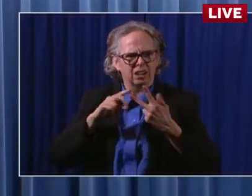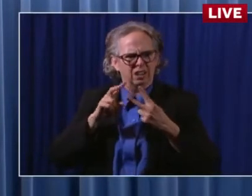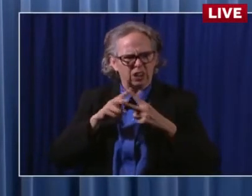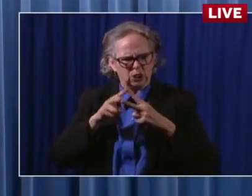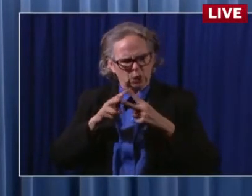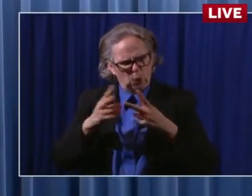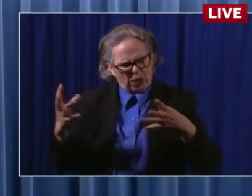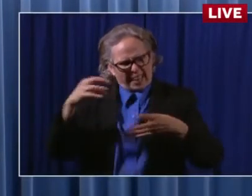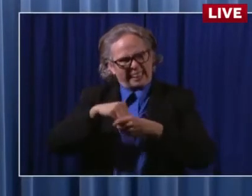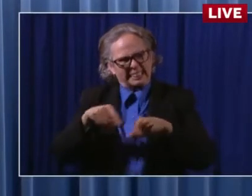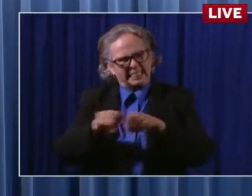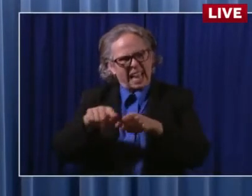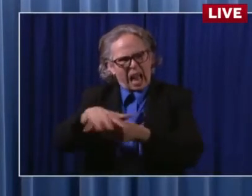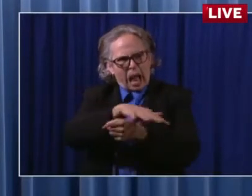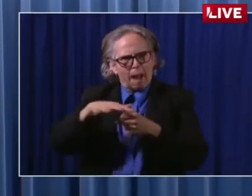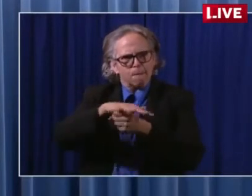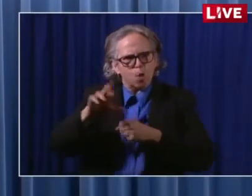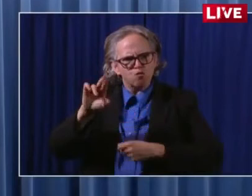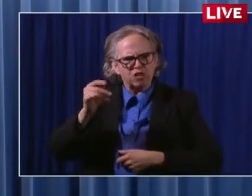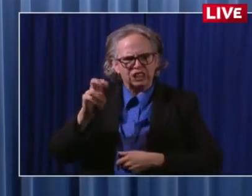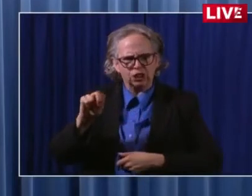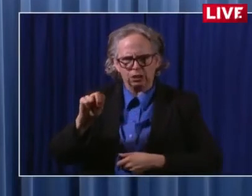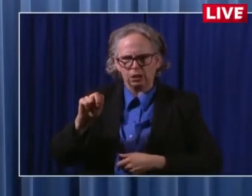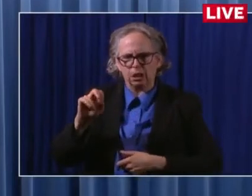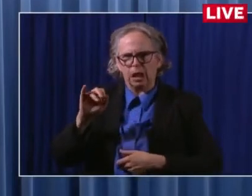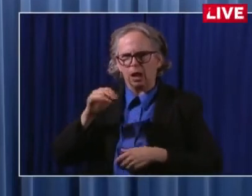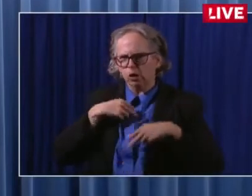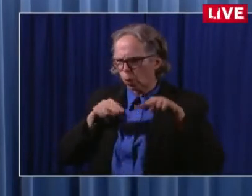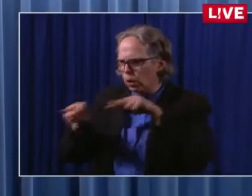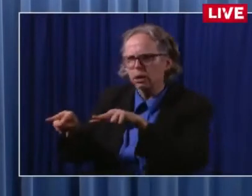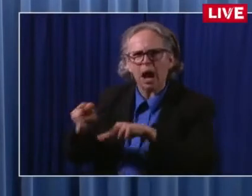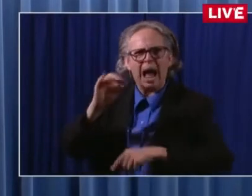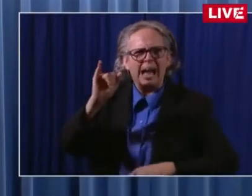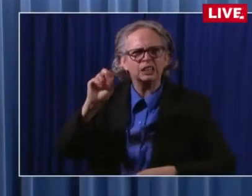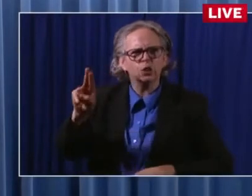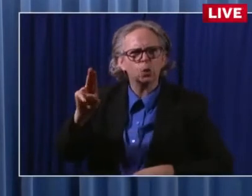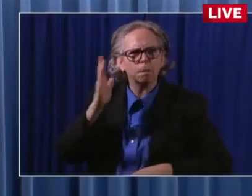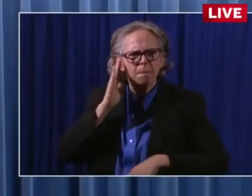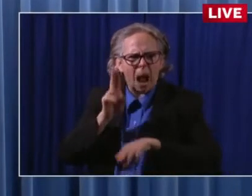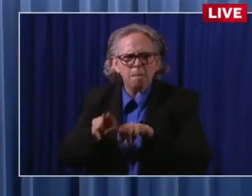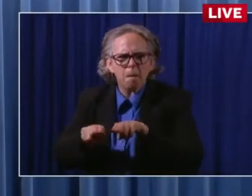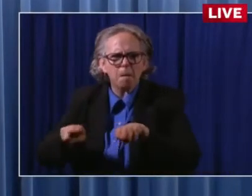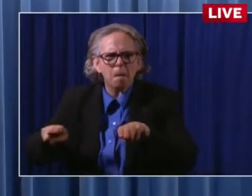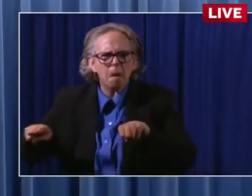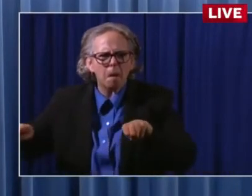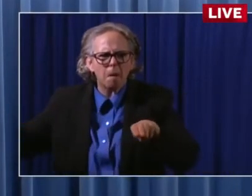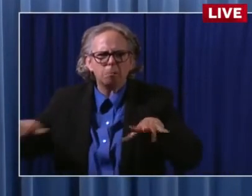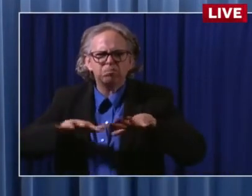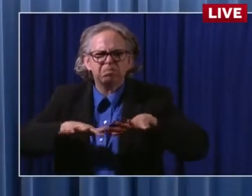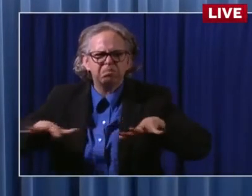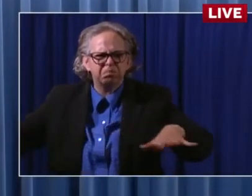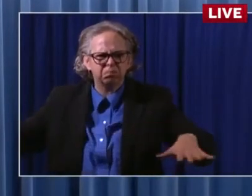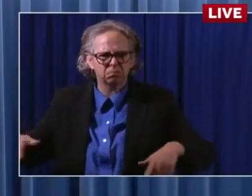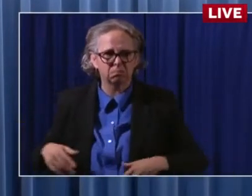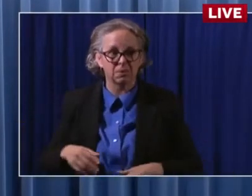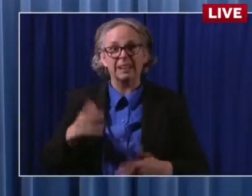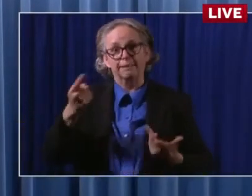THAT IS THE ONLY INDICATOR THAT IS REGIONAL BECAUSE THAT IS HOW PEOPLE USE ICU UNITS.